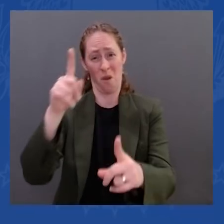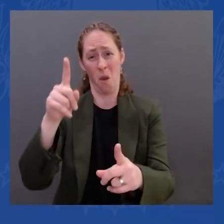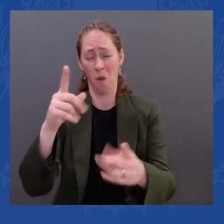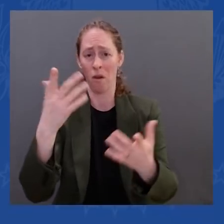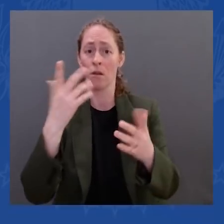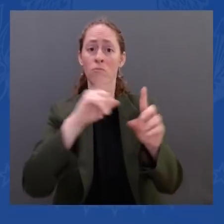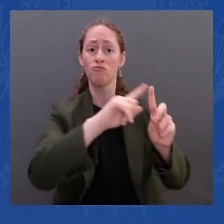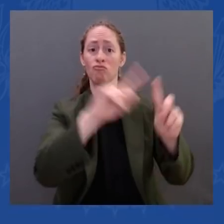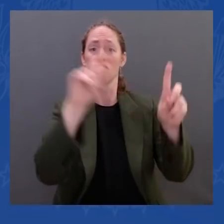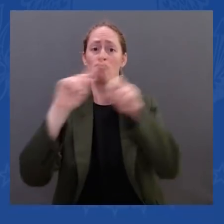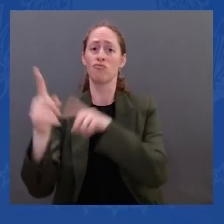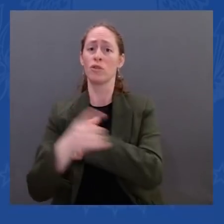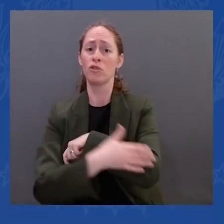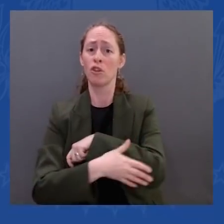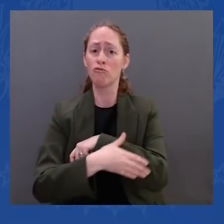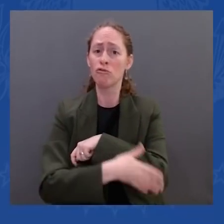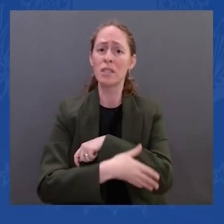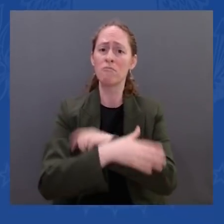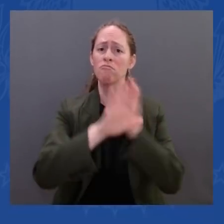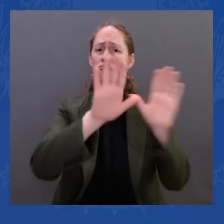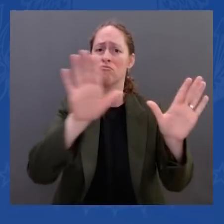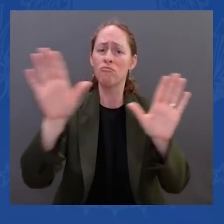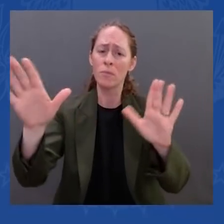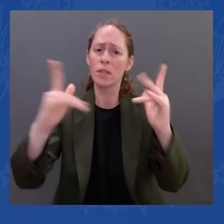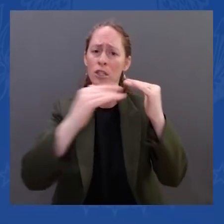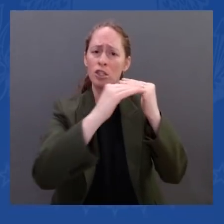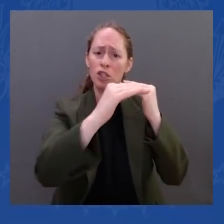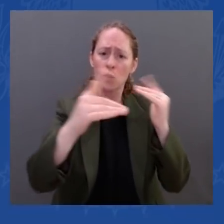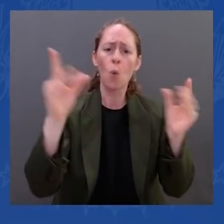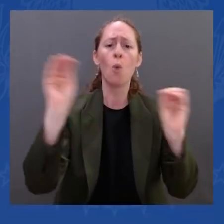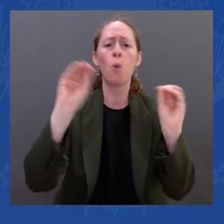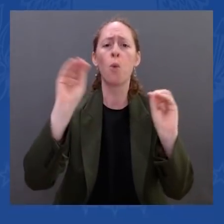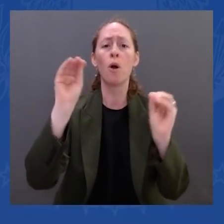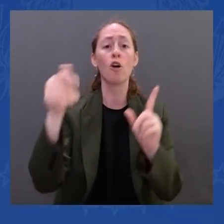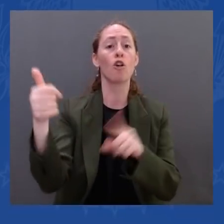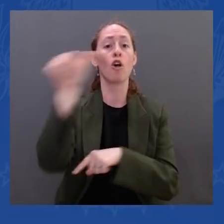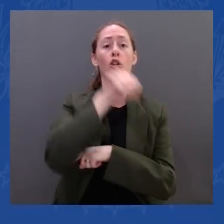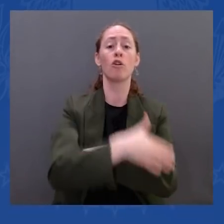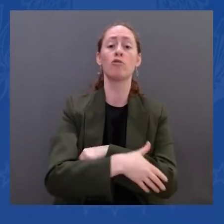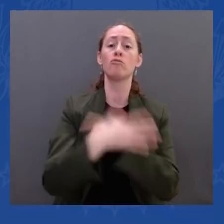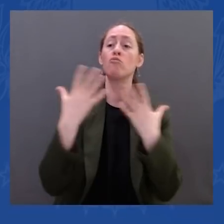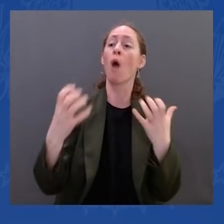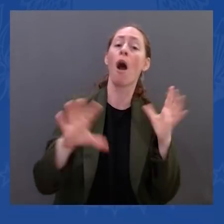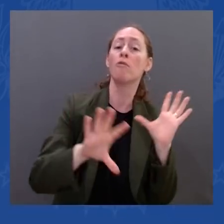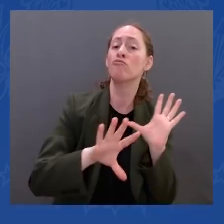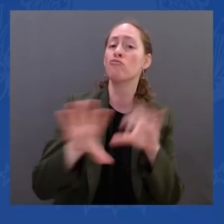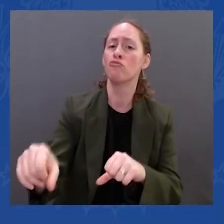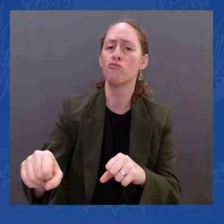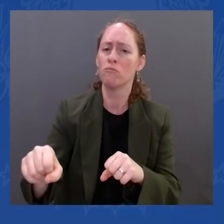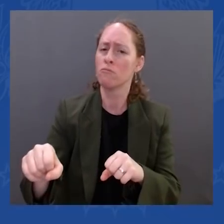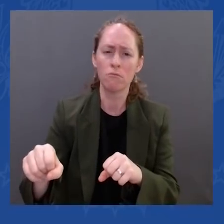And toward the further strengthening of the alliance, we would like to remain in close coordination between Japan and the United States.